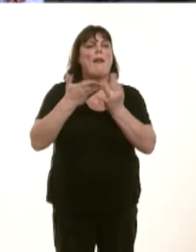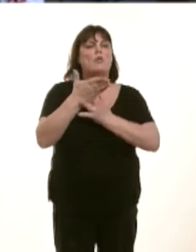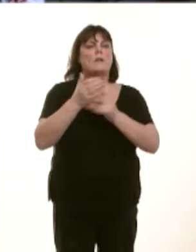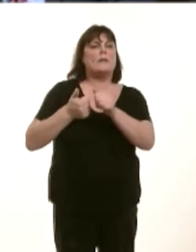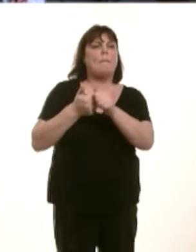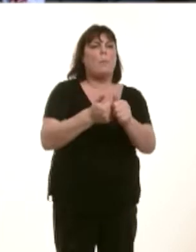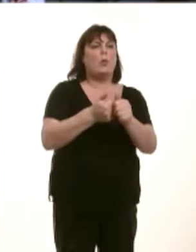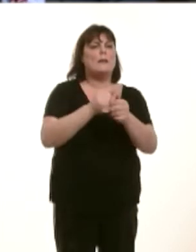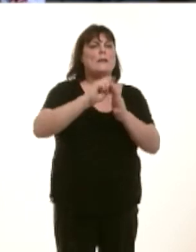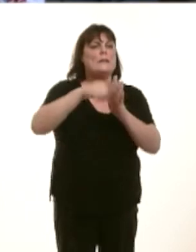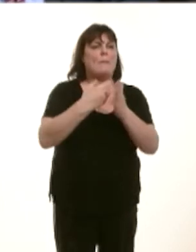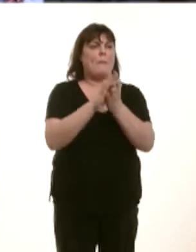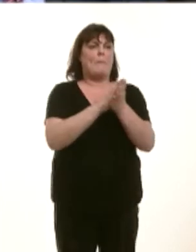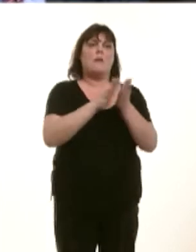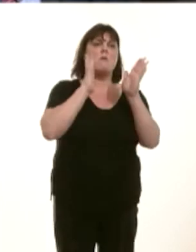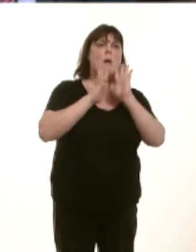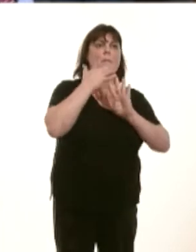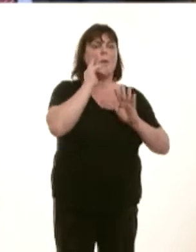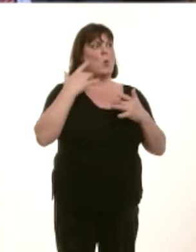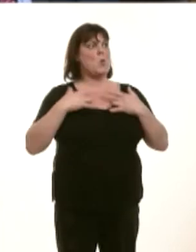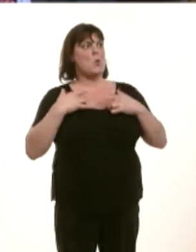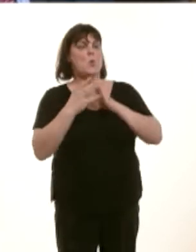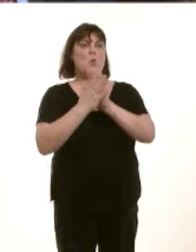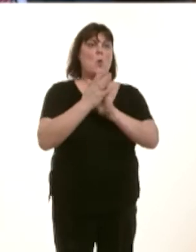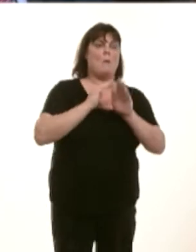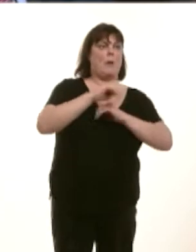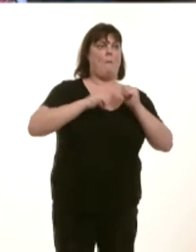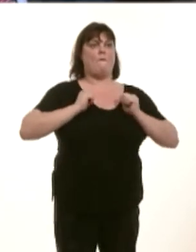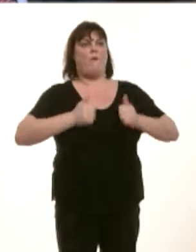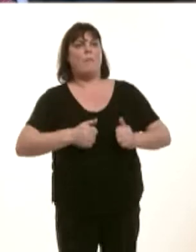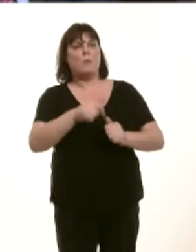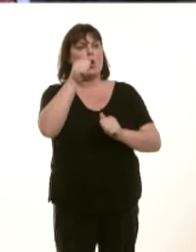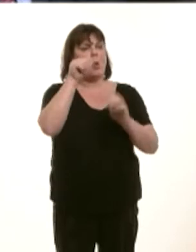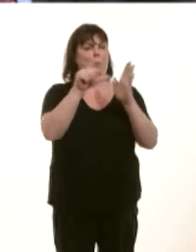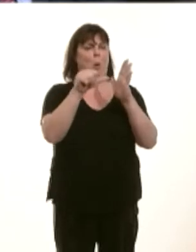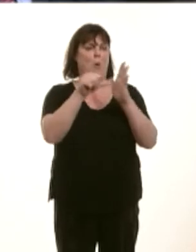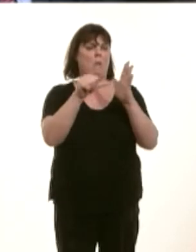enter into farming, and the perpetual challenge in farming is the age balance of those in